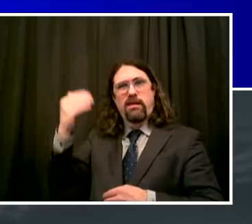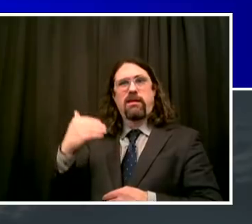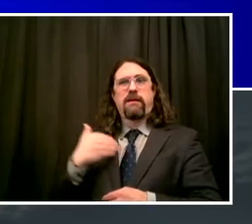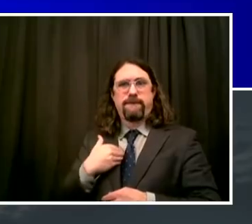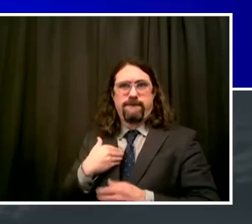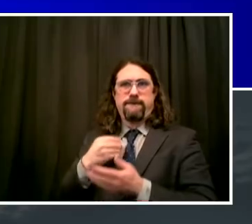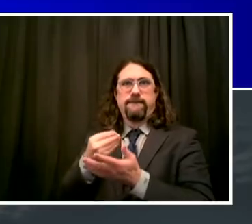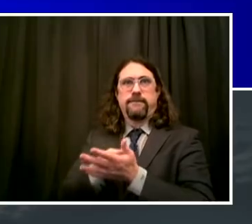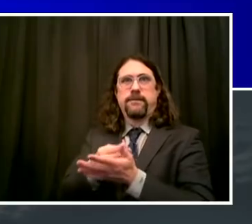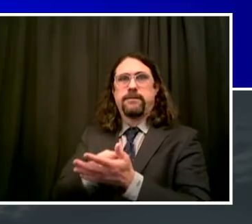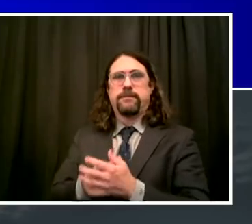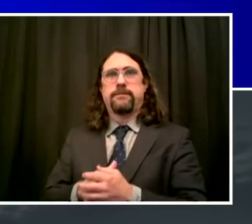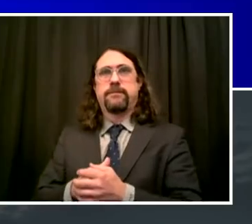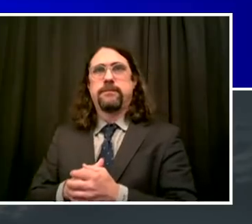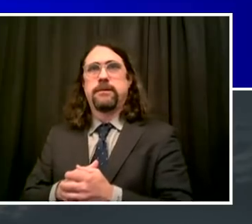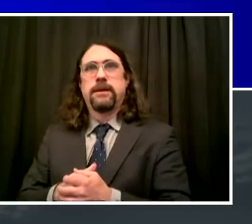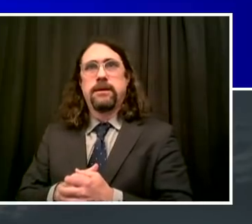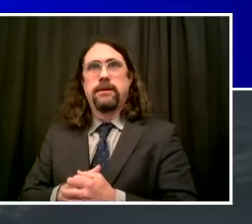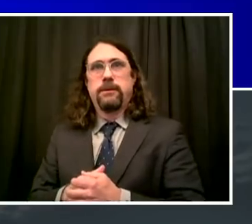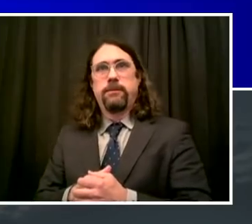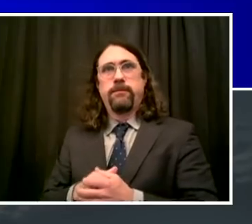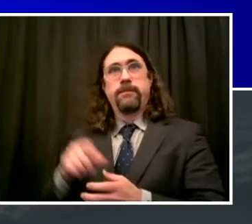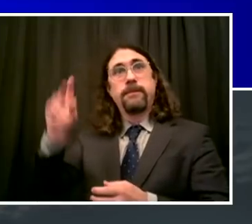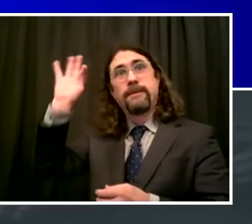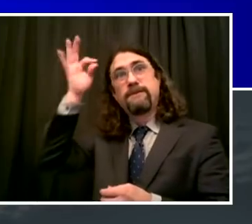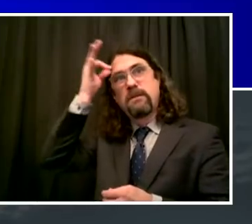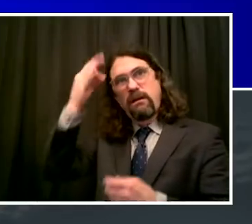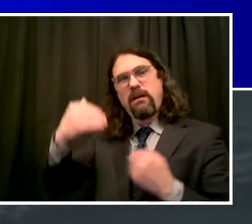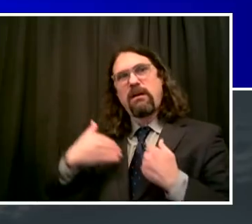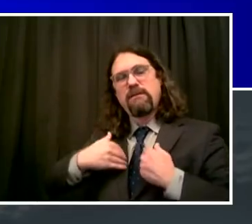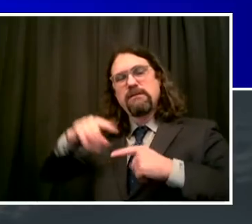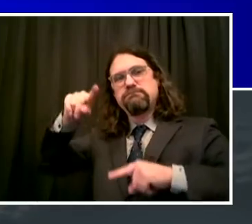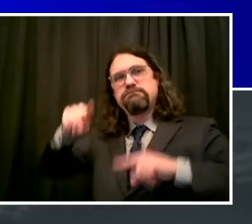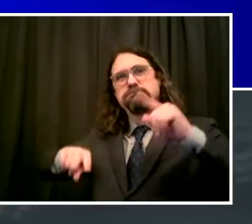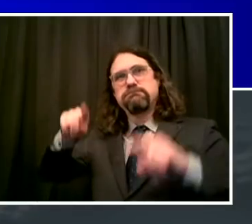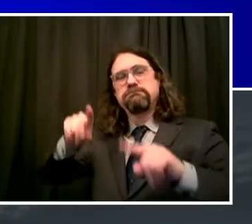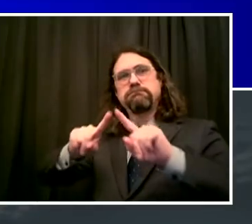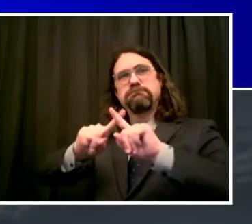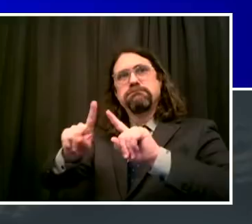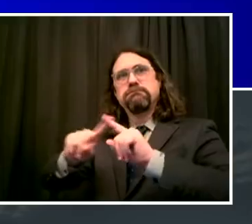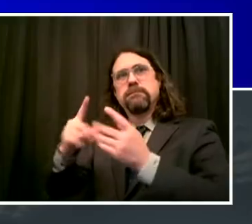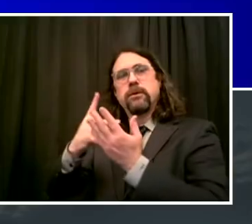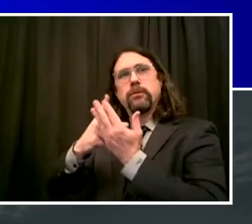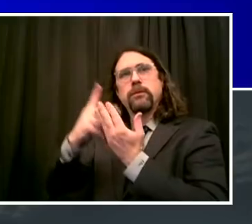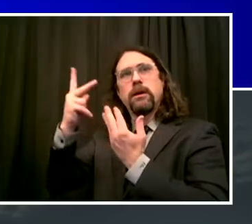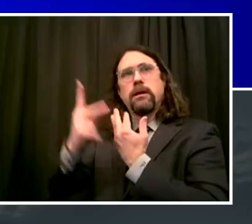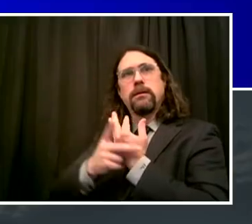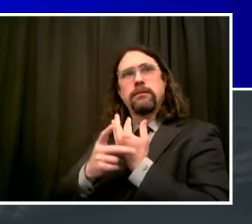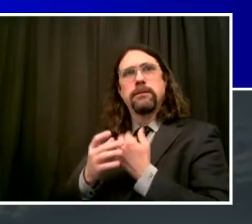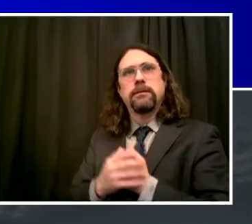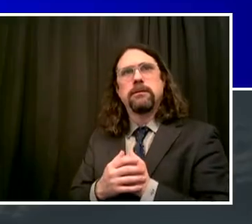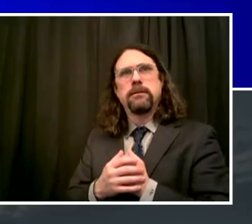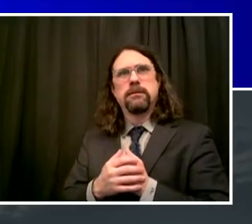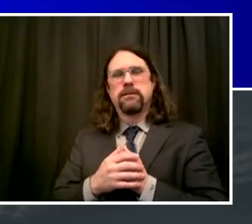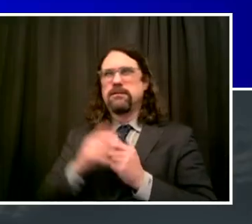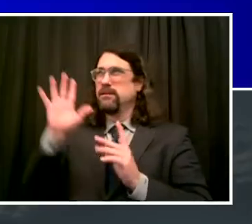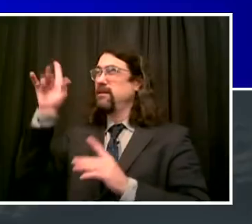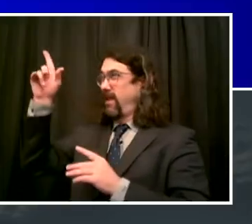DOLLARS AVAILABLE FOR THE FEDERAL GOVERNMENT THROUGH INITIATIVES LIKE THE PAYCHECK PROTECTION PROGRAM.